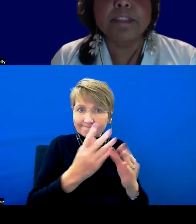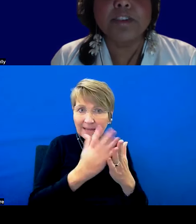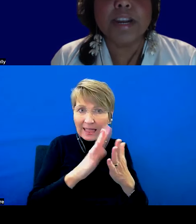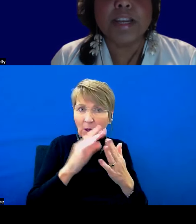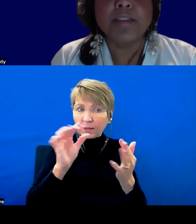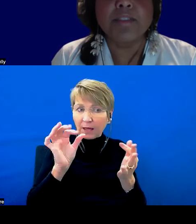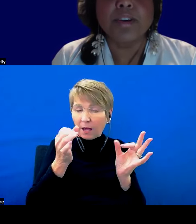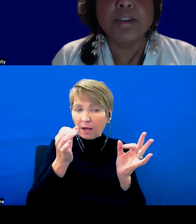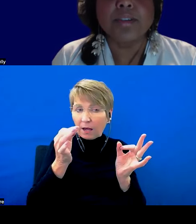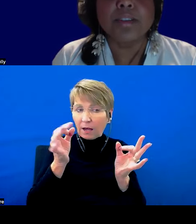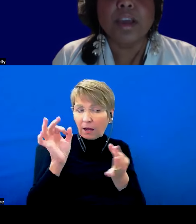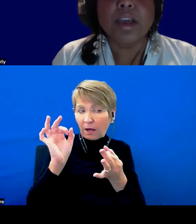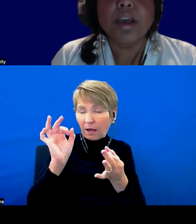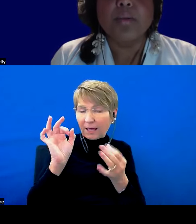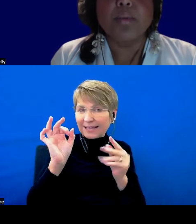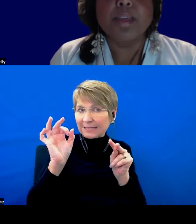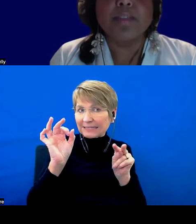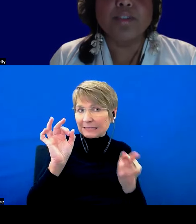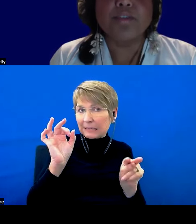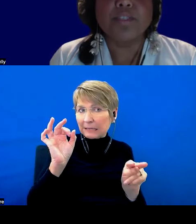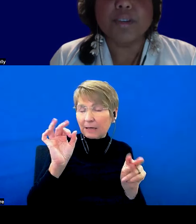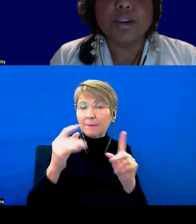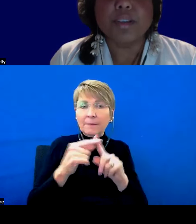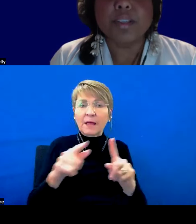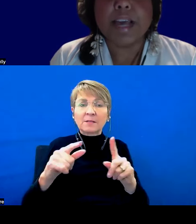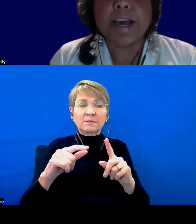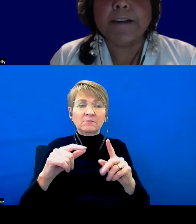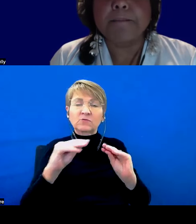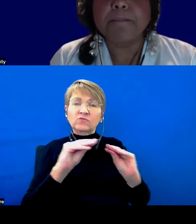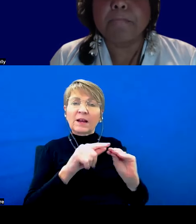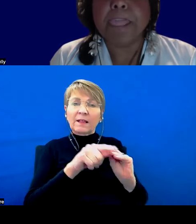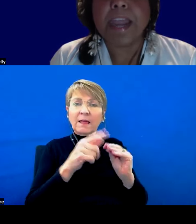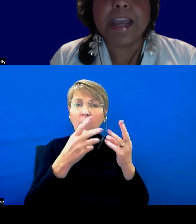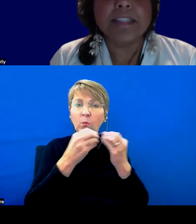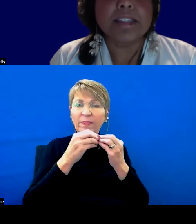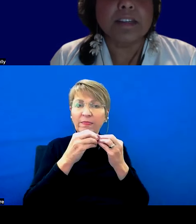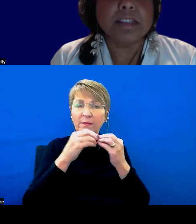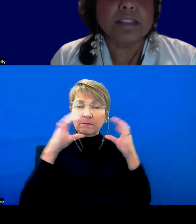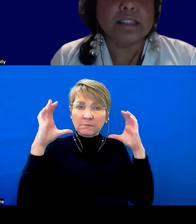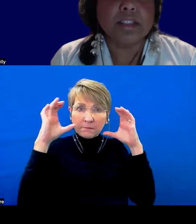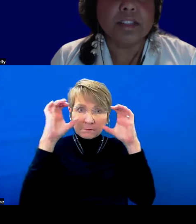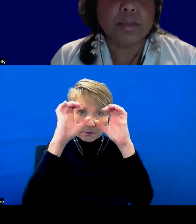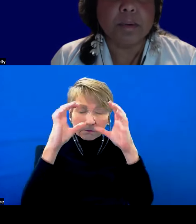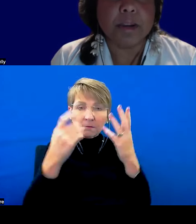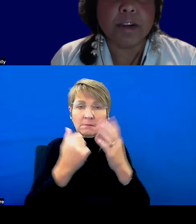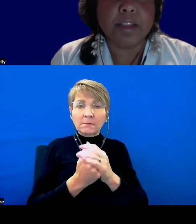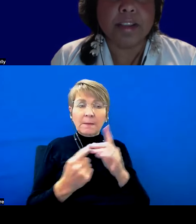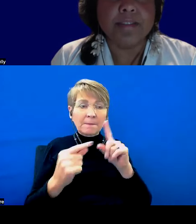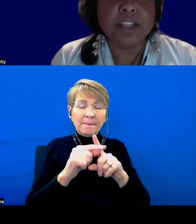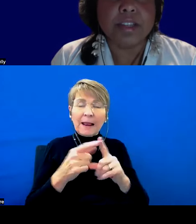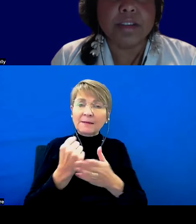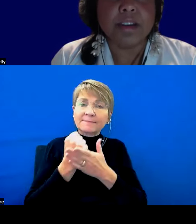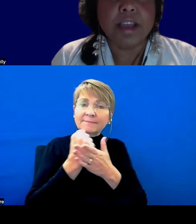training for those with visual field loss and exercises to support binocular vision.